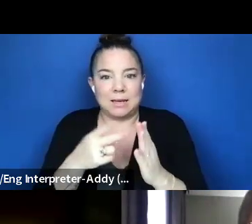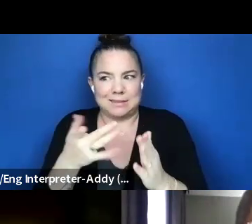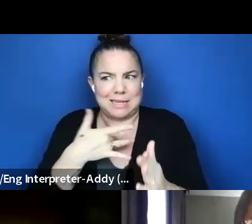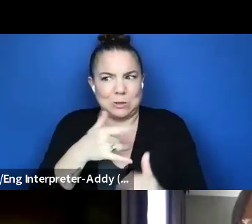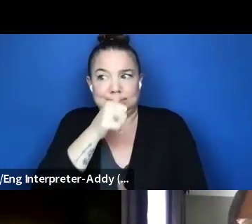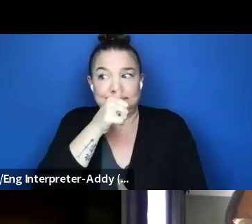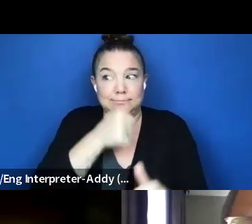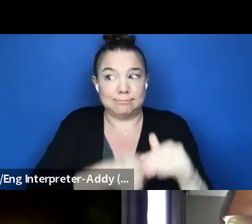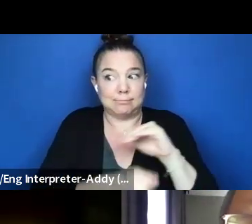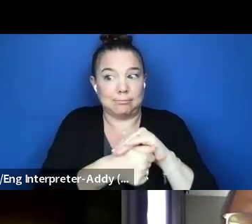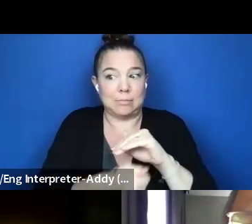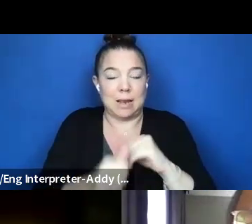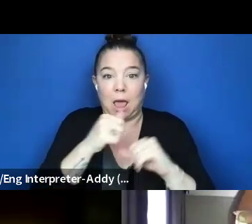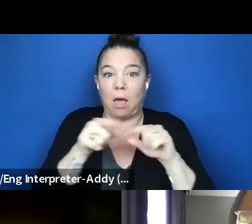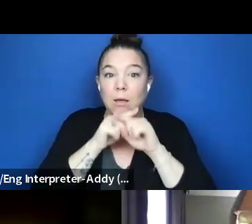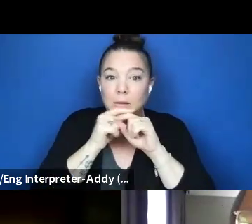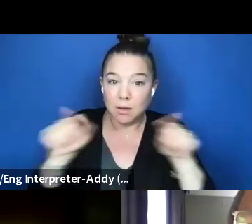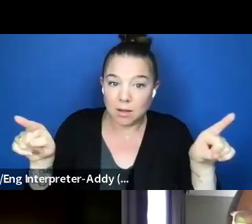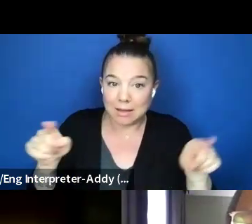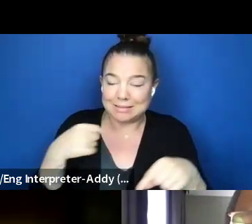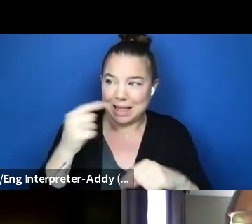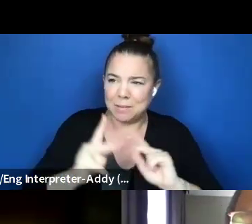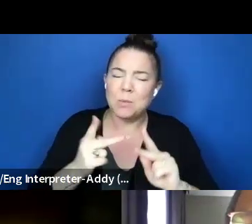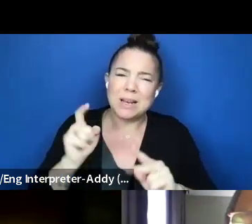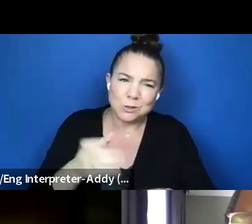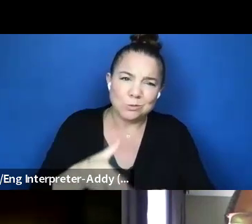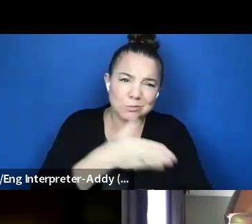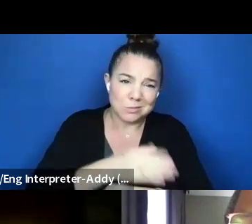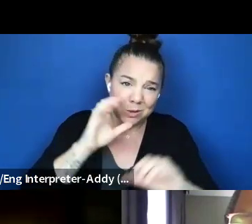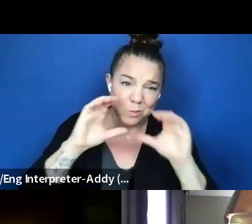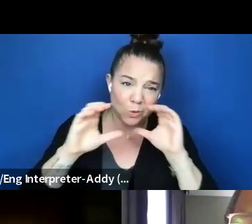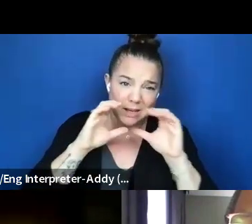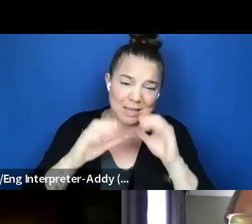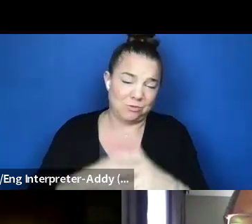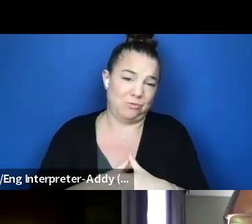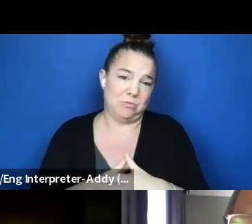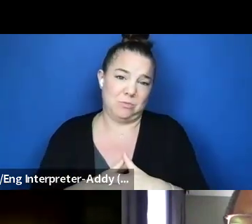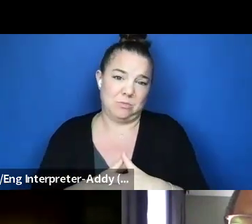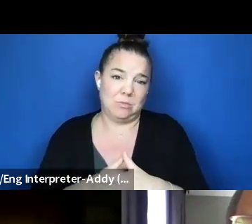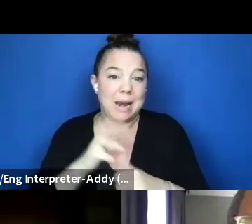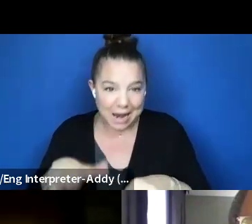Don Posh: how we can do better at communicating. Don Posh: as far as that goes, national issues.